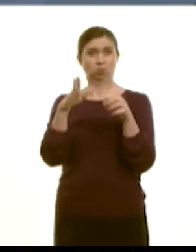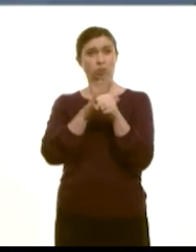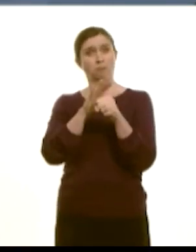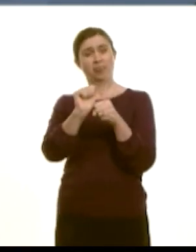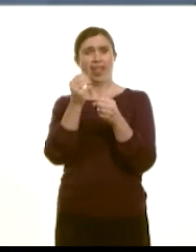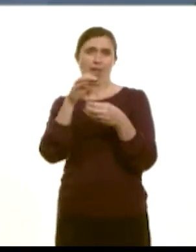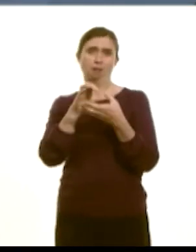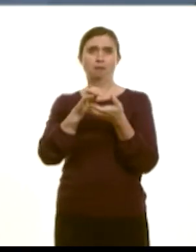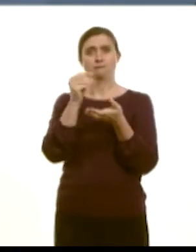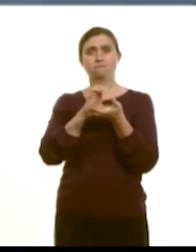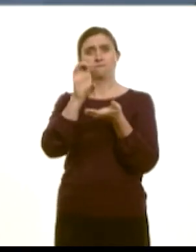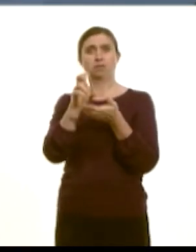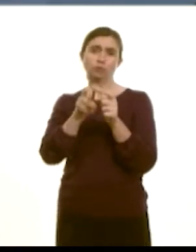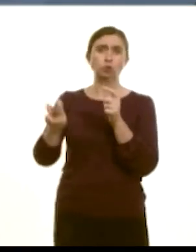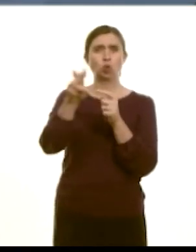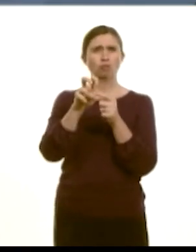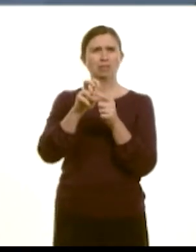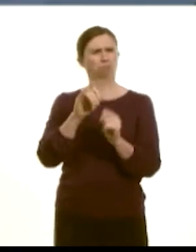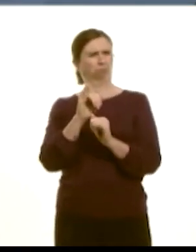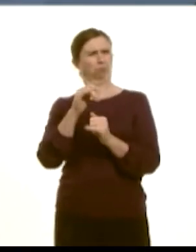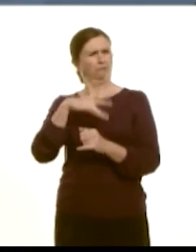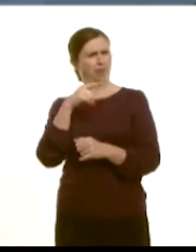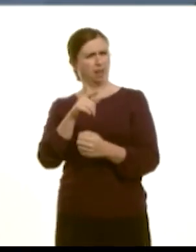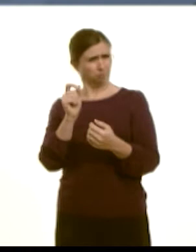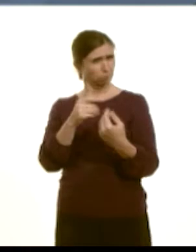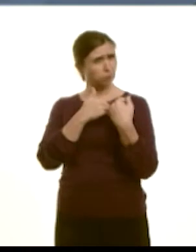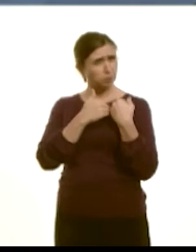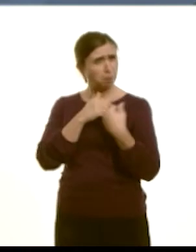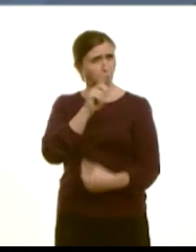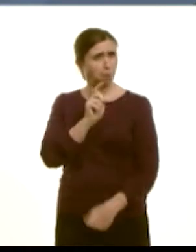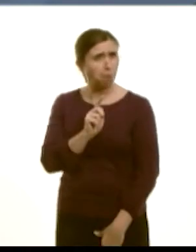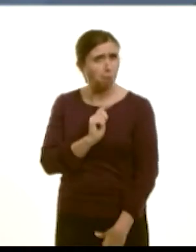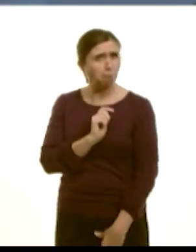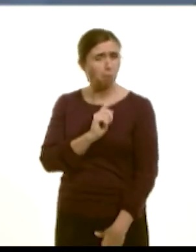Is that a responsible decision for a local council, when tourism is a key economic driver,